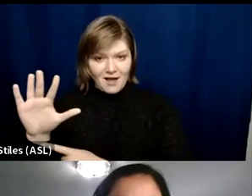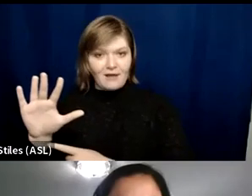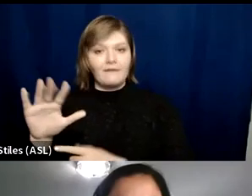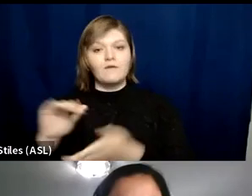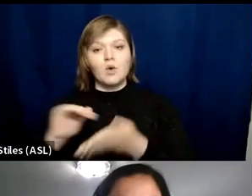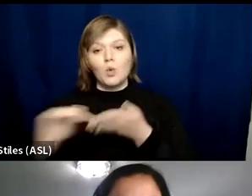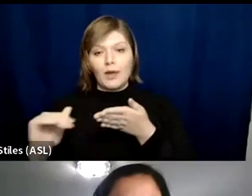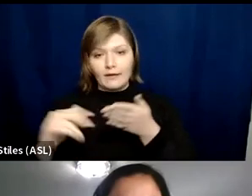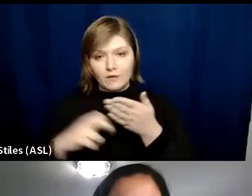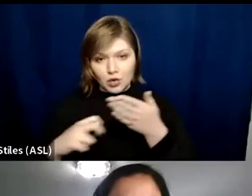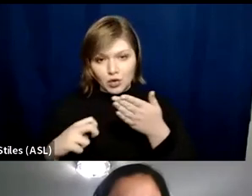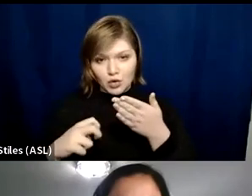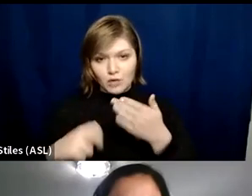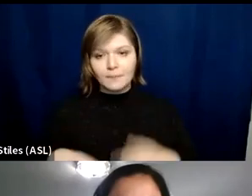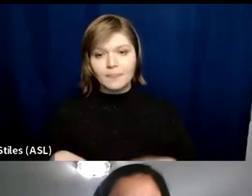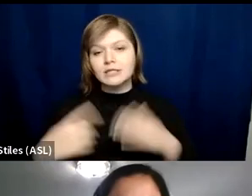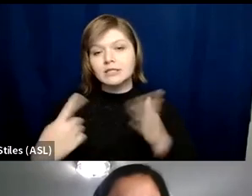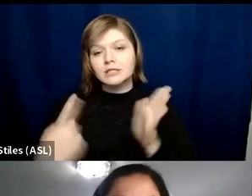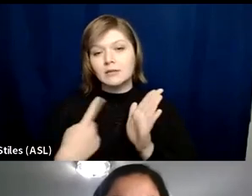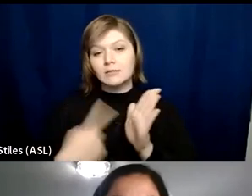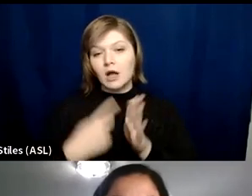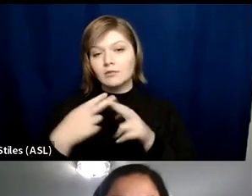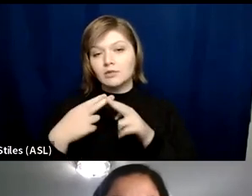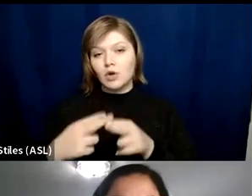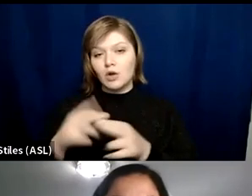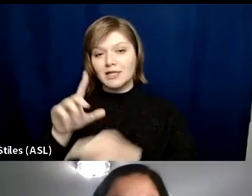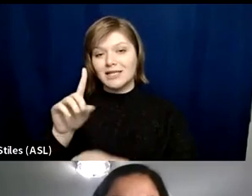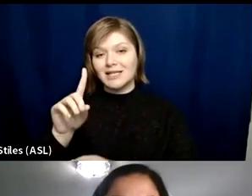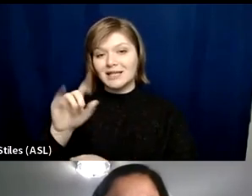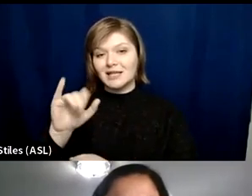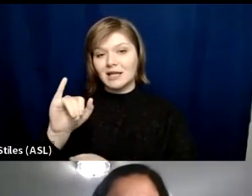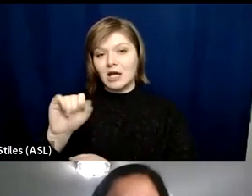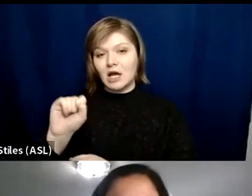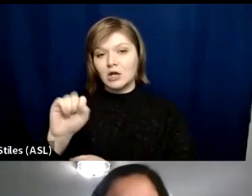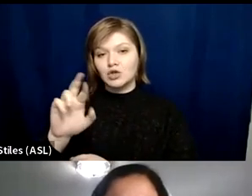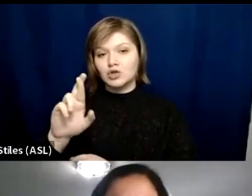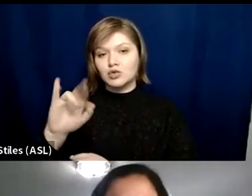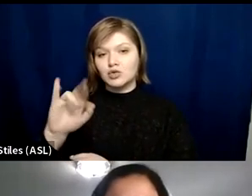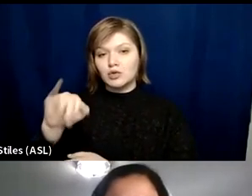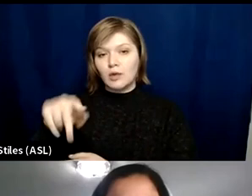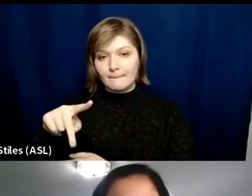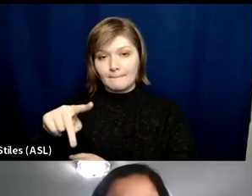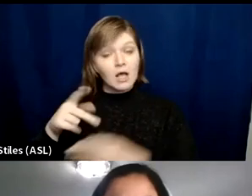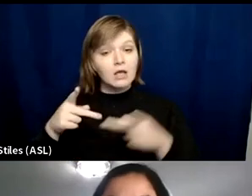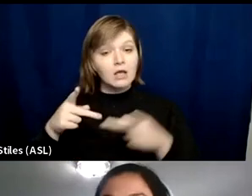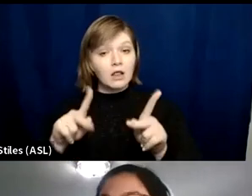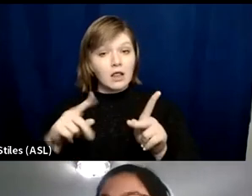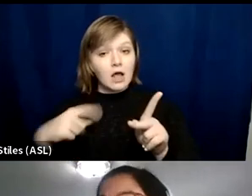I know people want to hear more about how services were paired with vouchers on your home and community-based services.